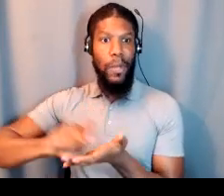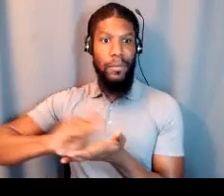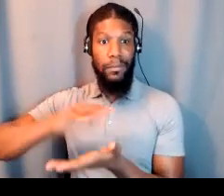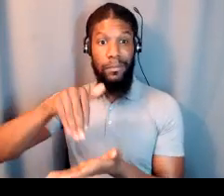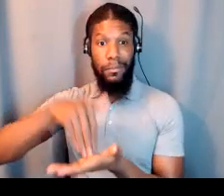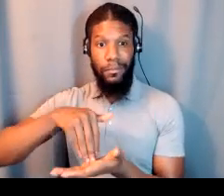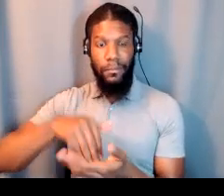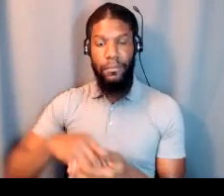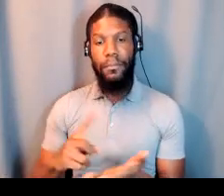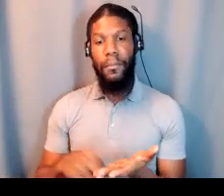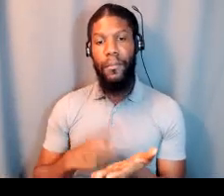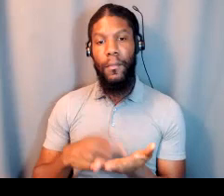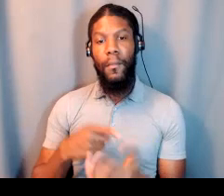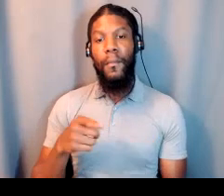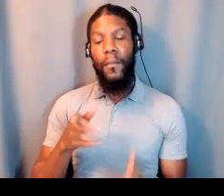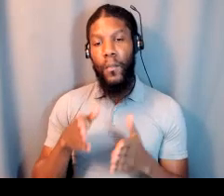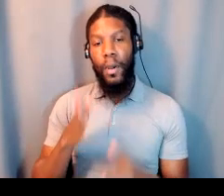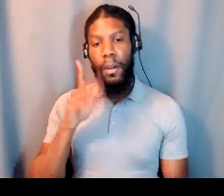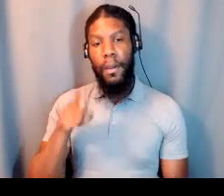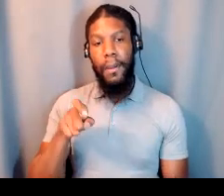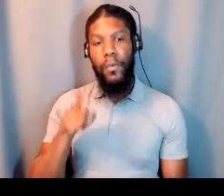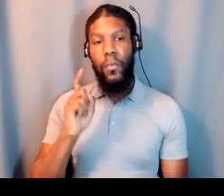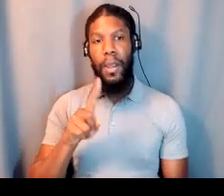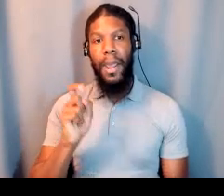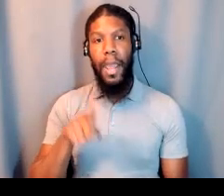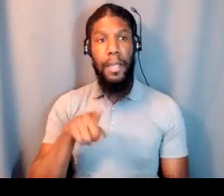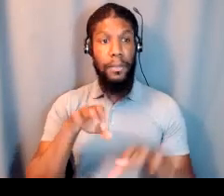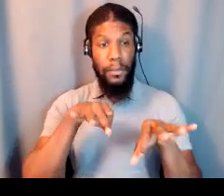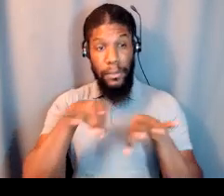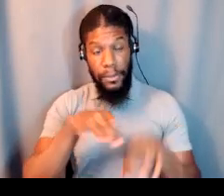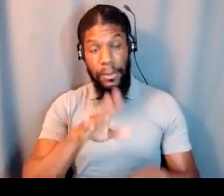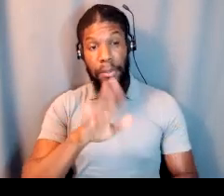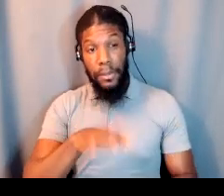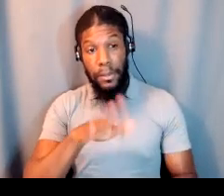questions or provides feedback, they re also directing the student s attention, bringing up issues that perhaps